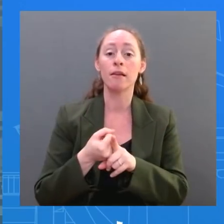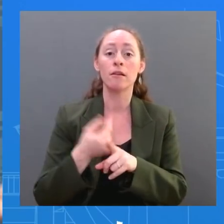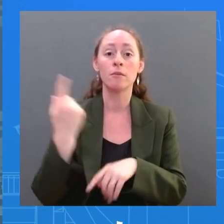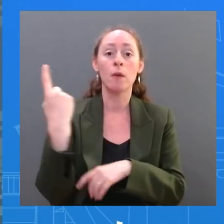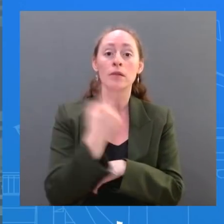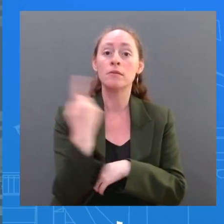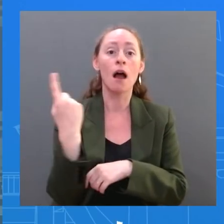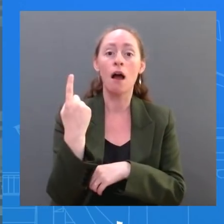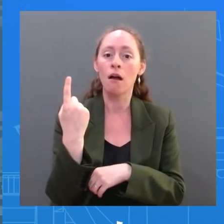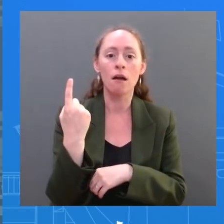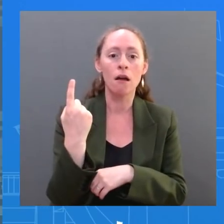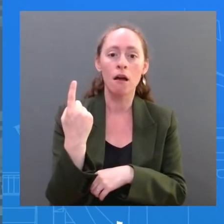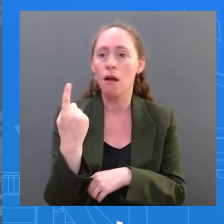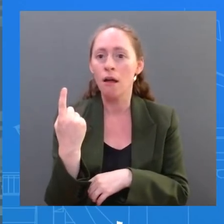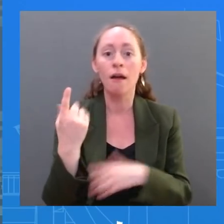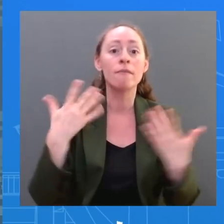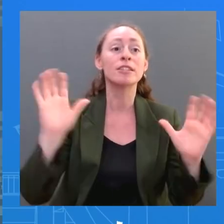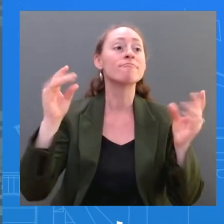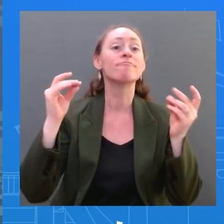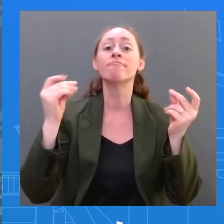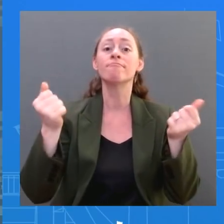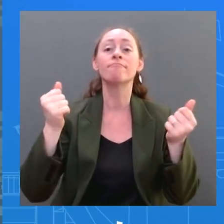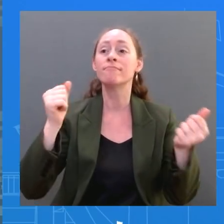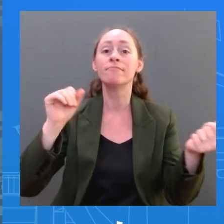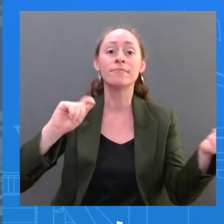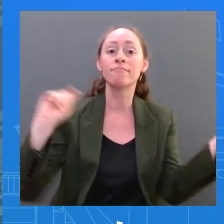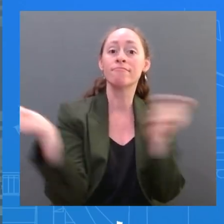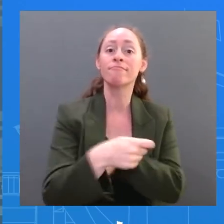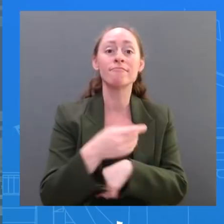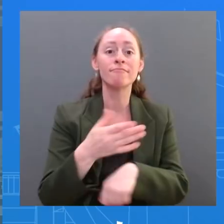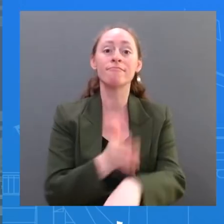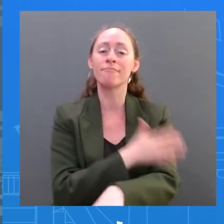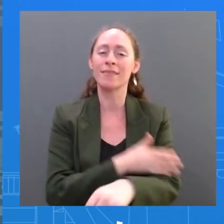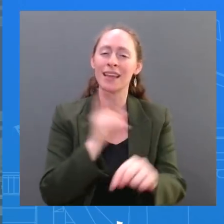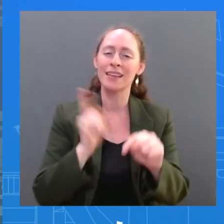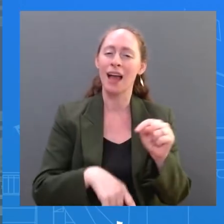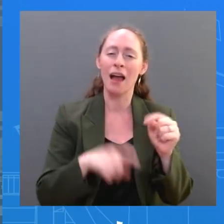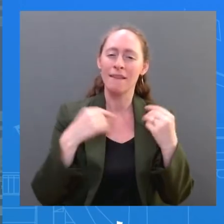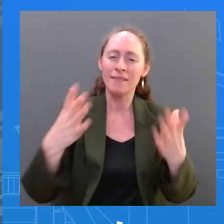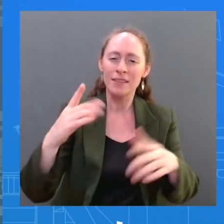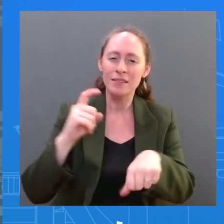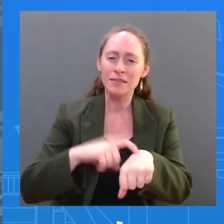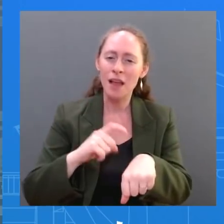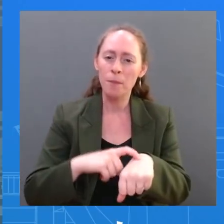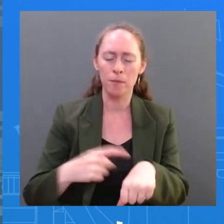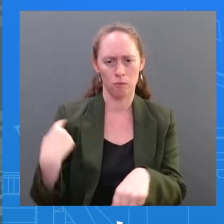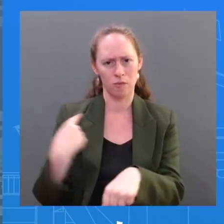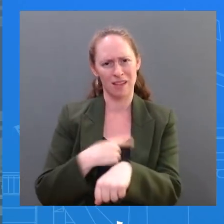both before the decision and after the decision; and then, you know, we will come back.